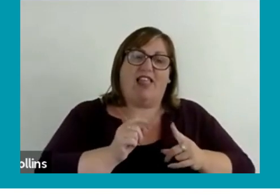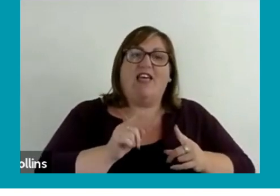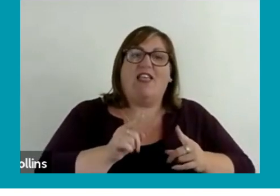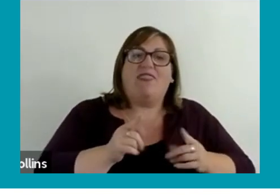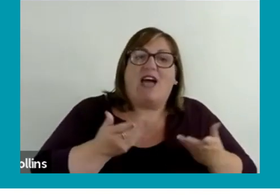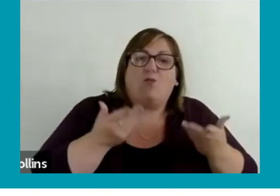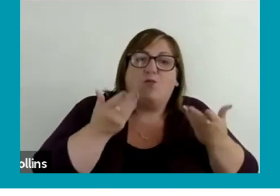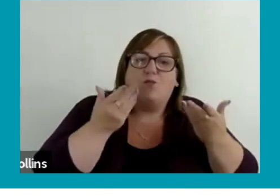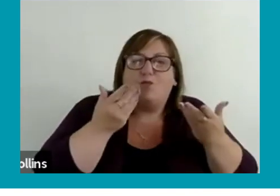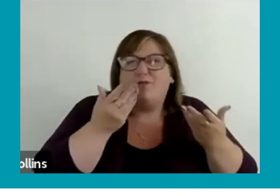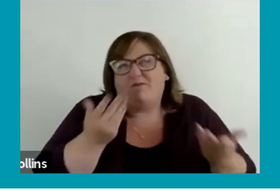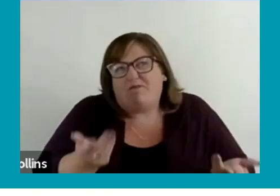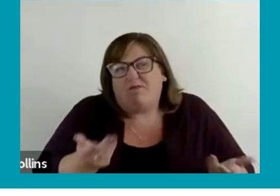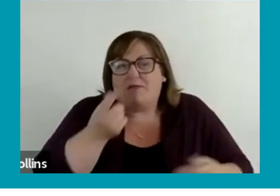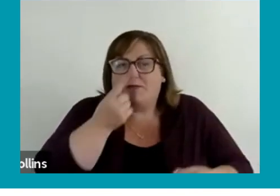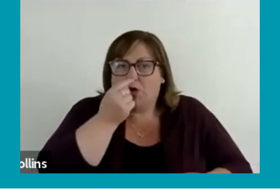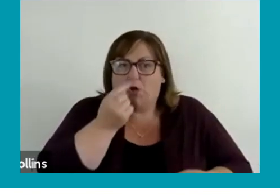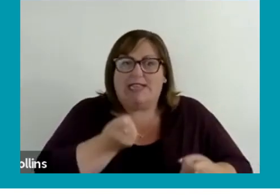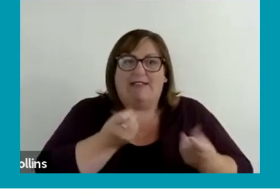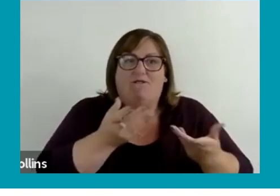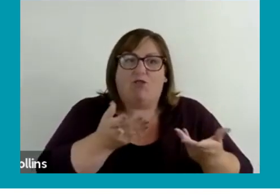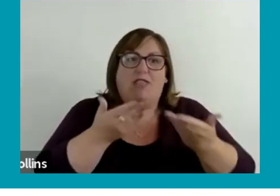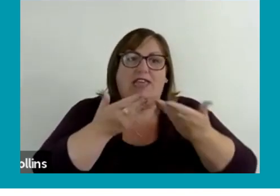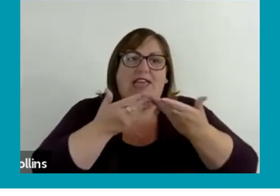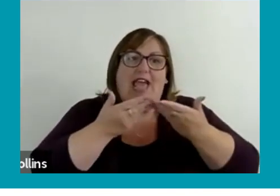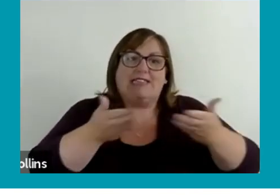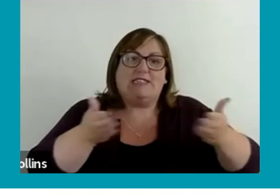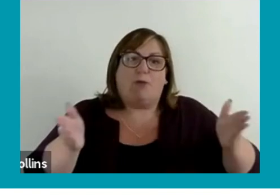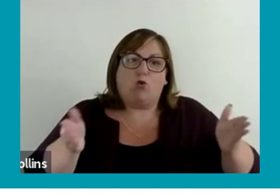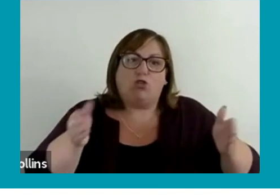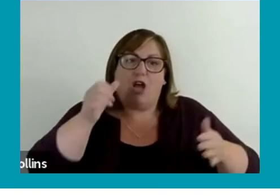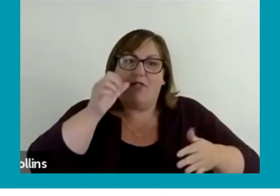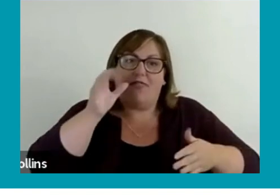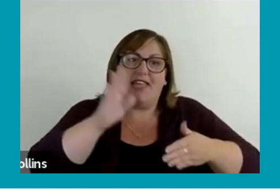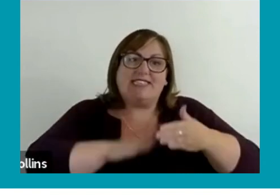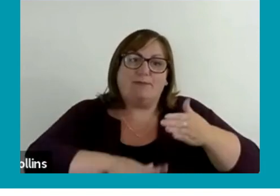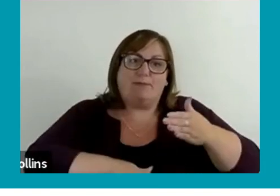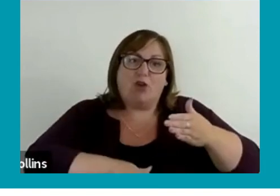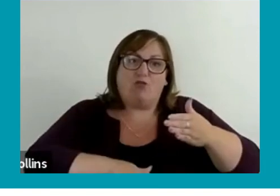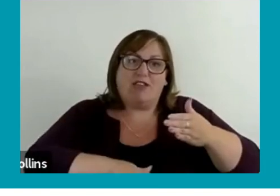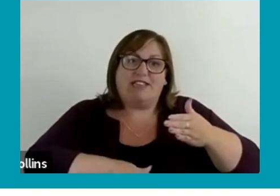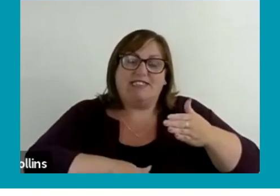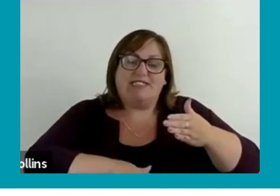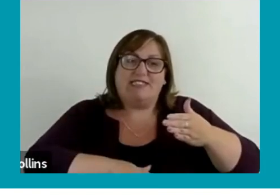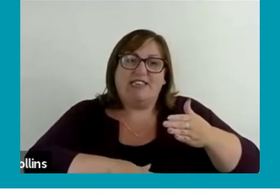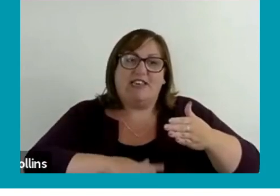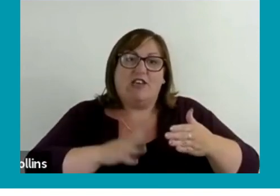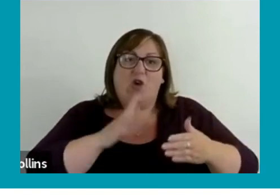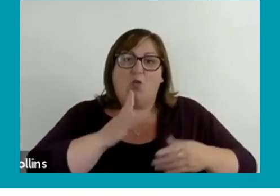that exposure and that experience to take into the next role without necessarily having to say